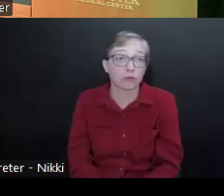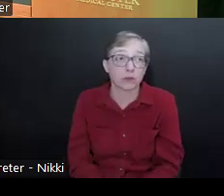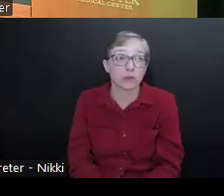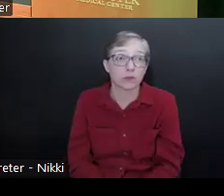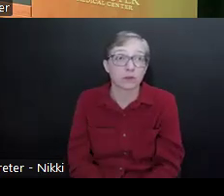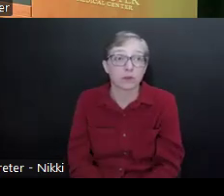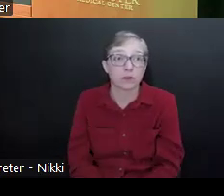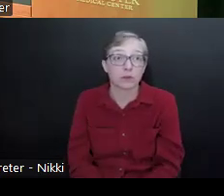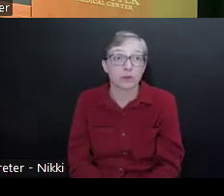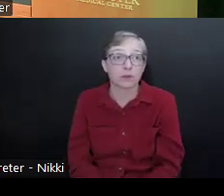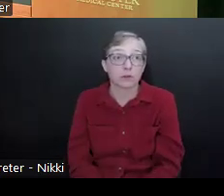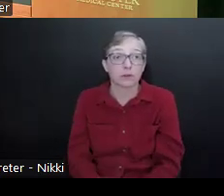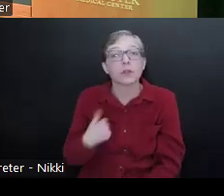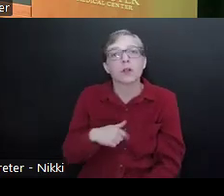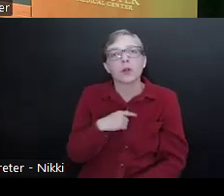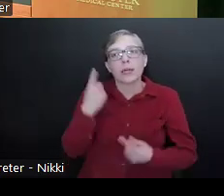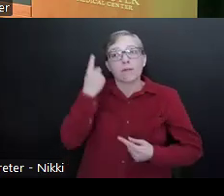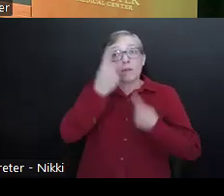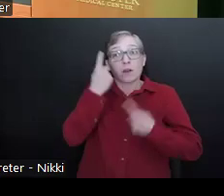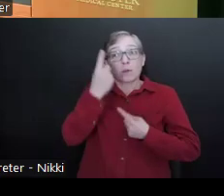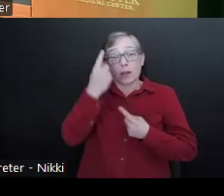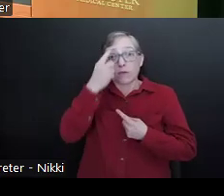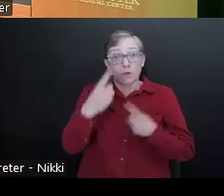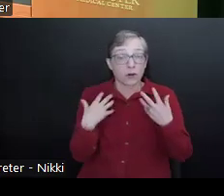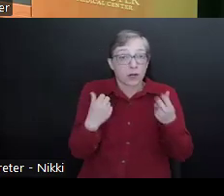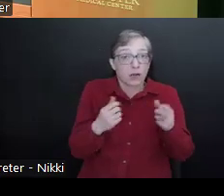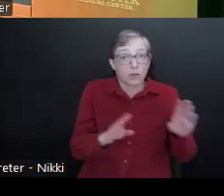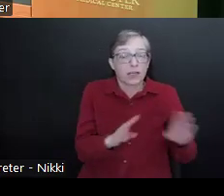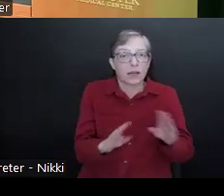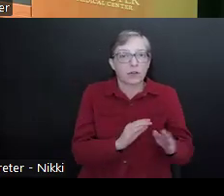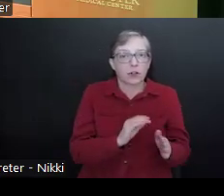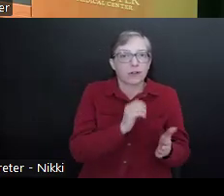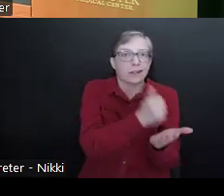of our health behavior interventions uh whether we could kind of piggy back and continue after